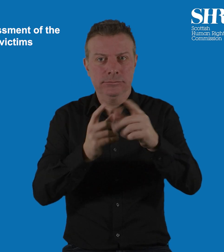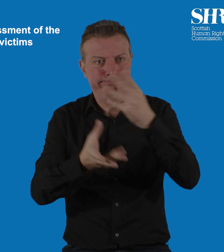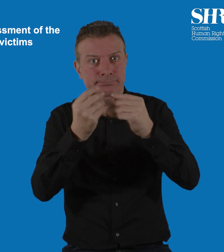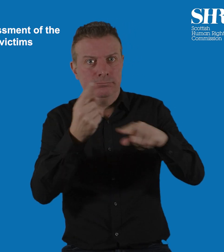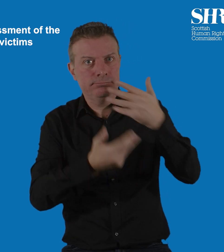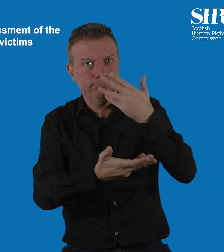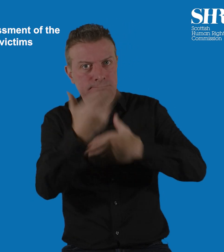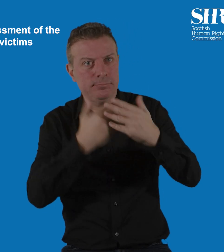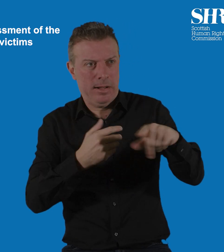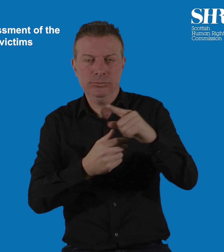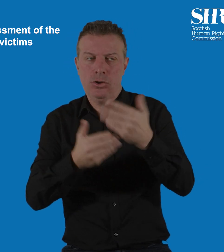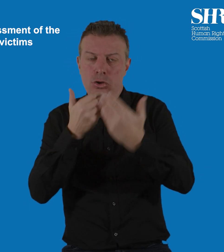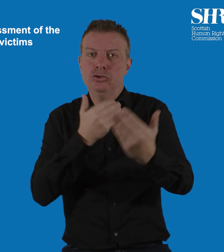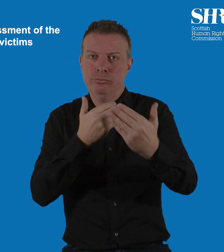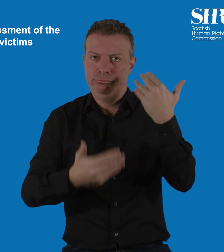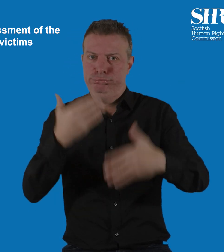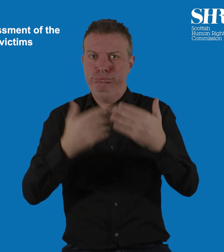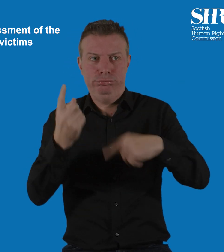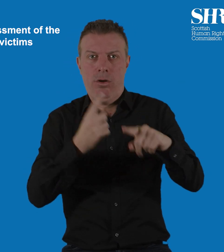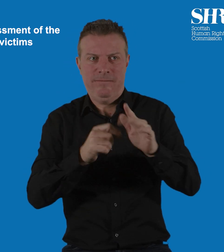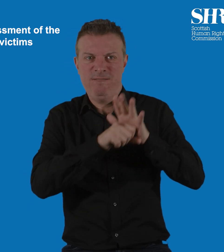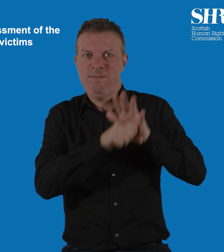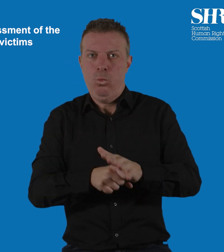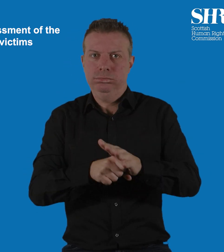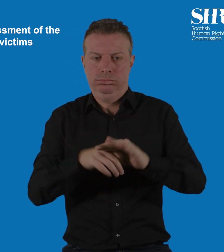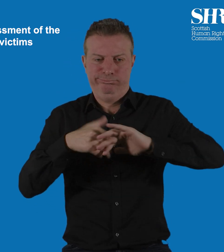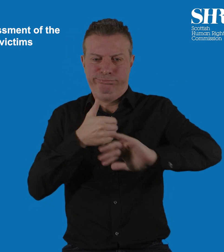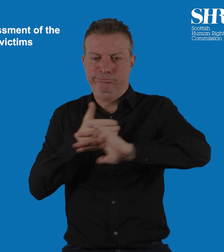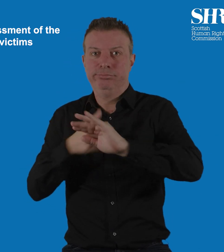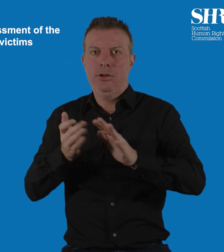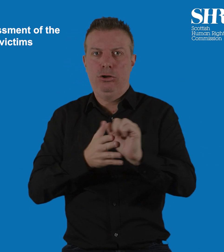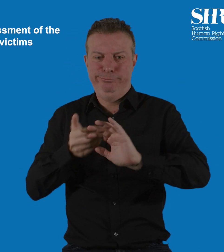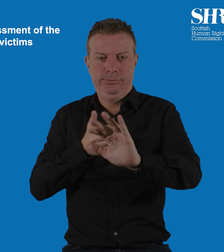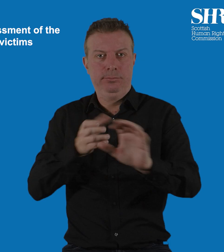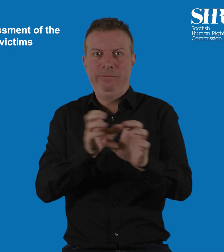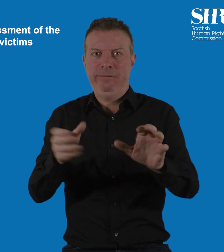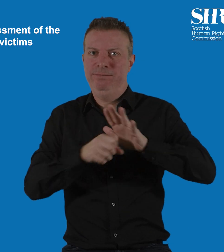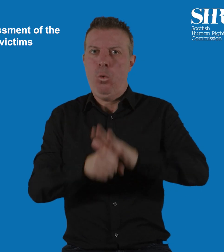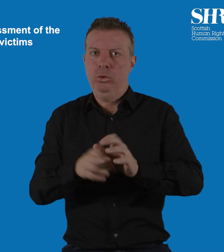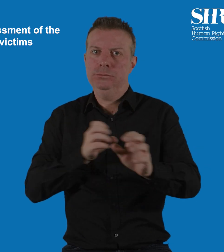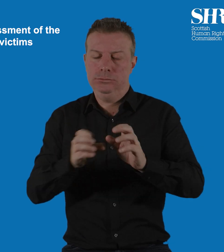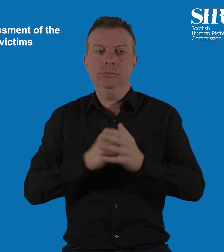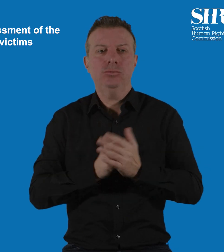and hearing testimony about the long term impact of forced assimilation.